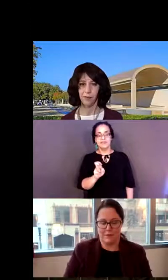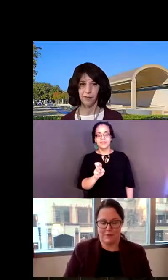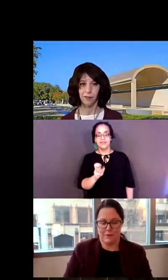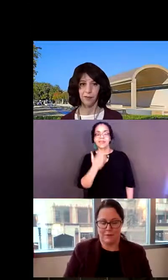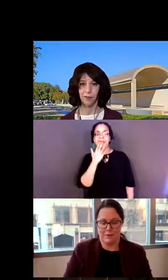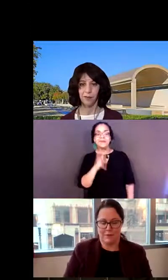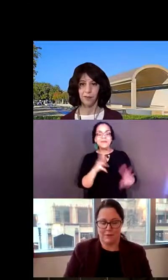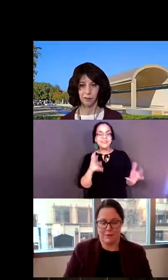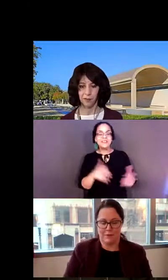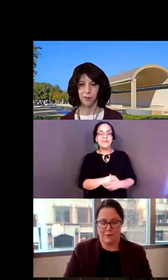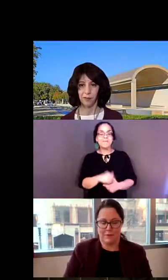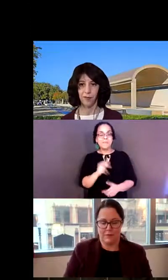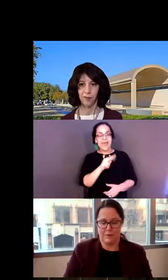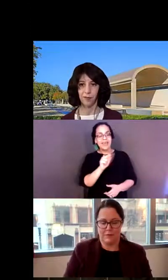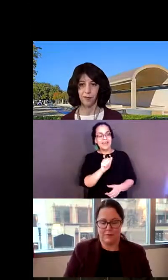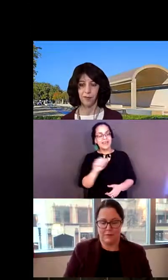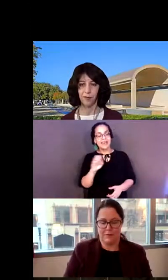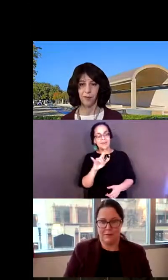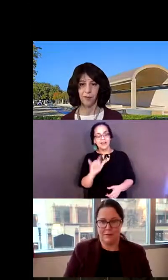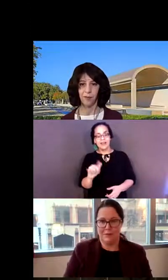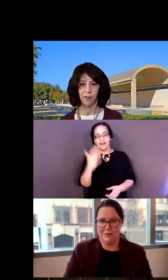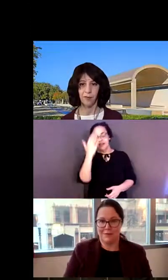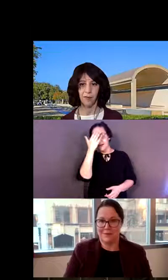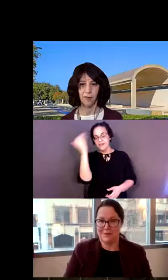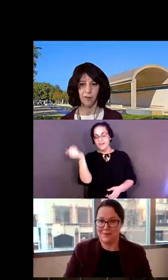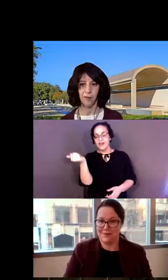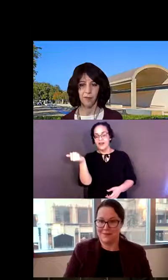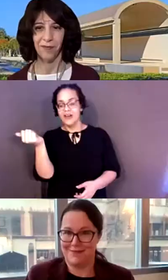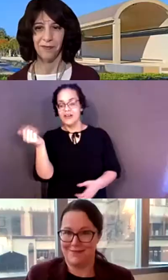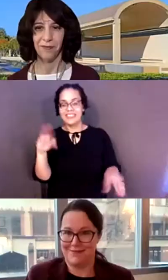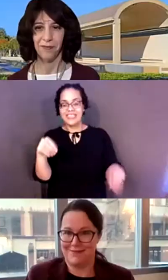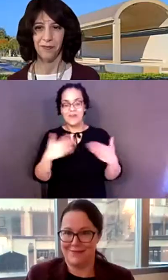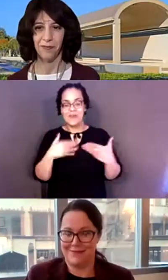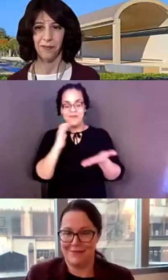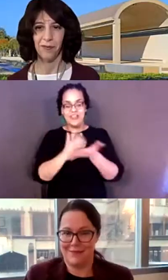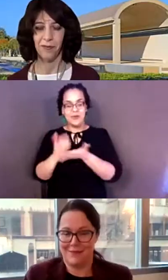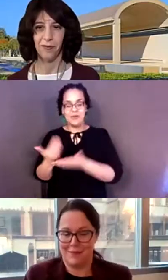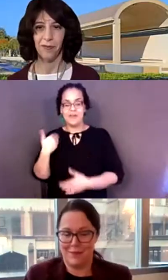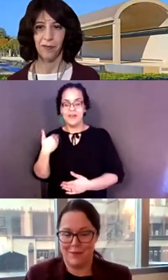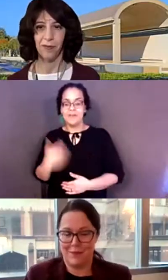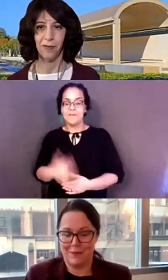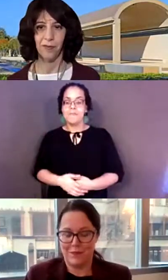Anna and Emily. I forgot to give my visual earlier so for those who don't